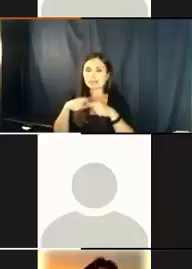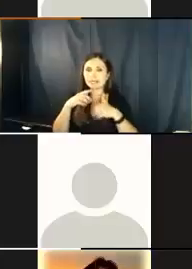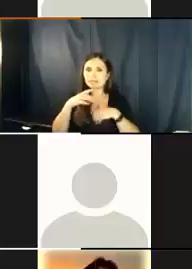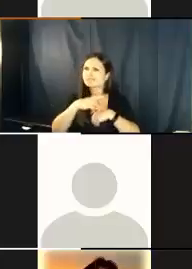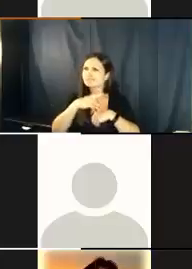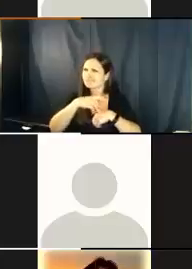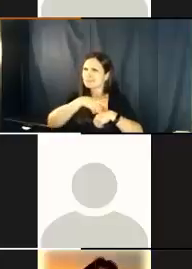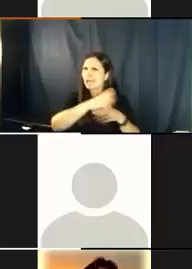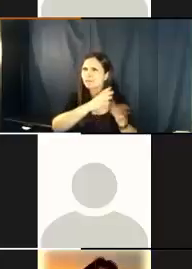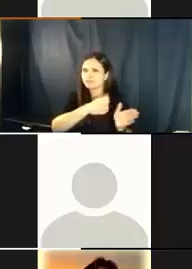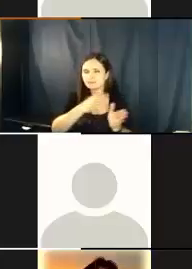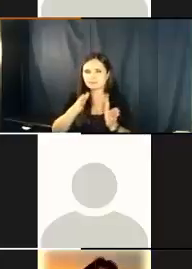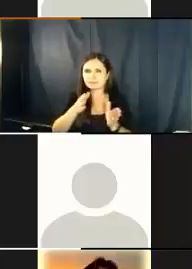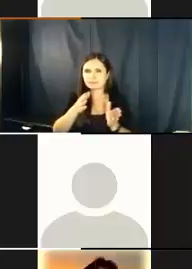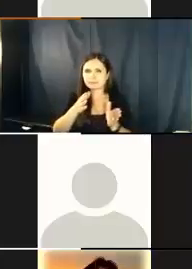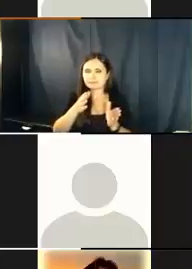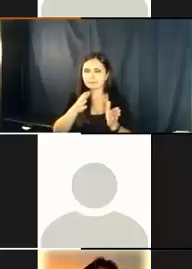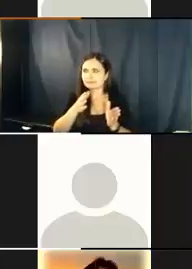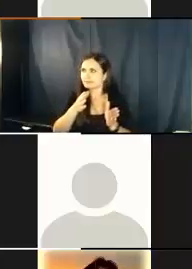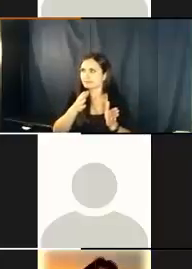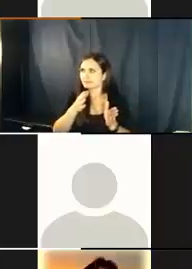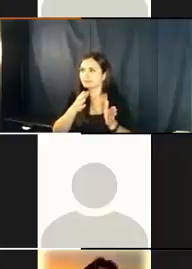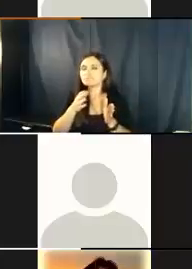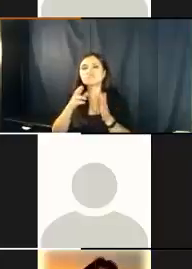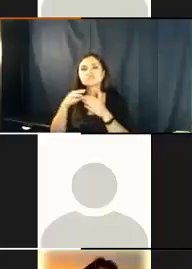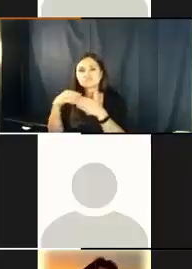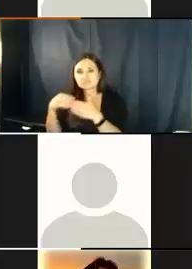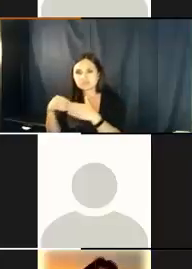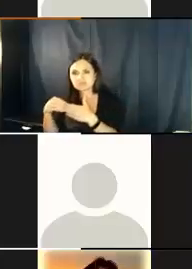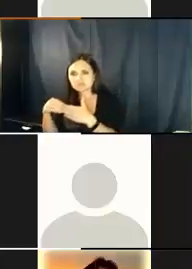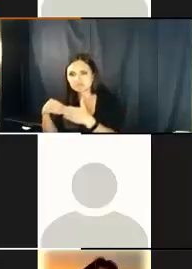That's interesting.